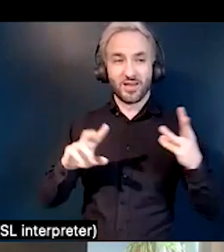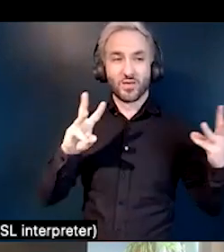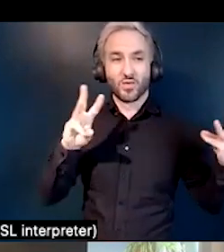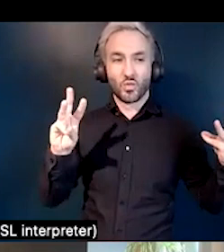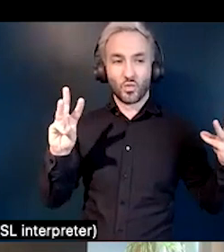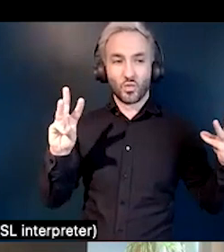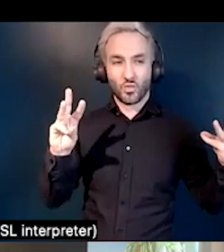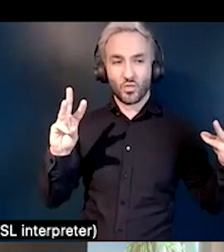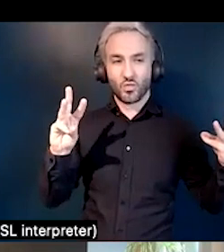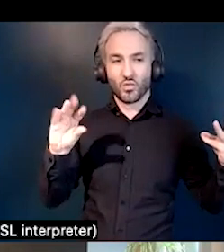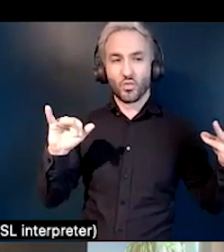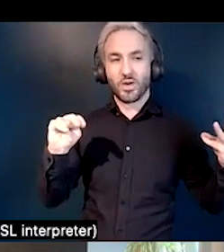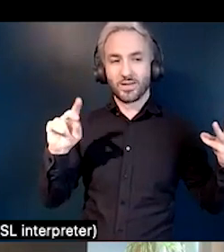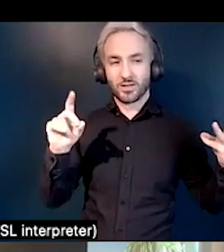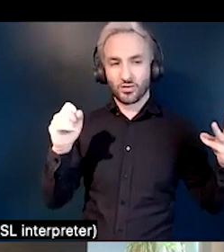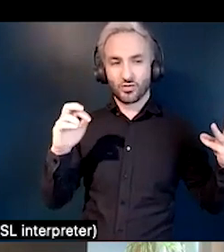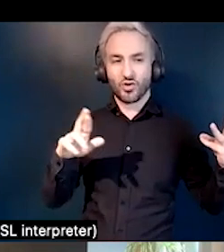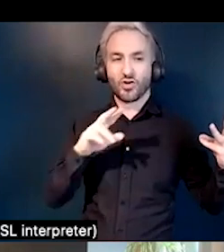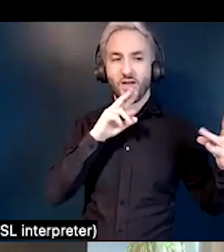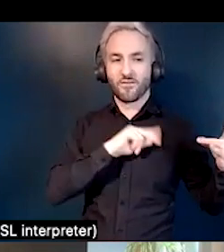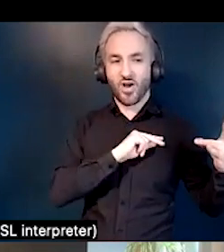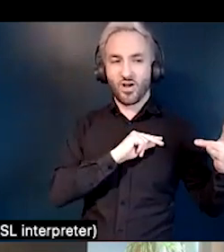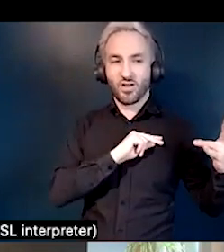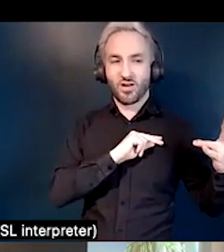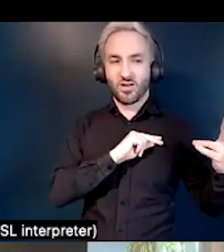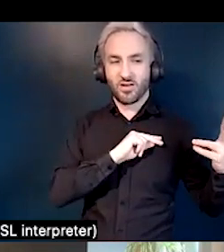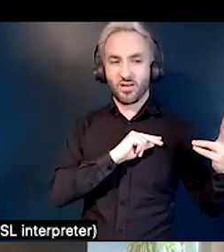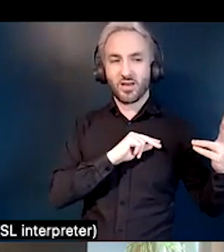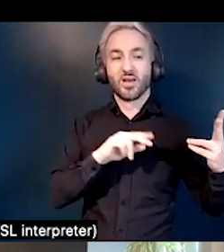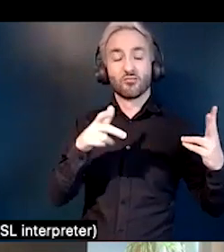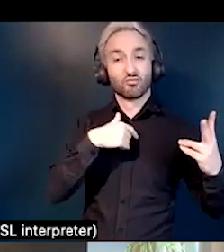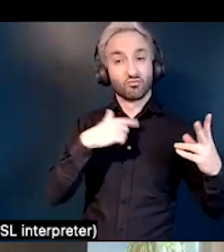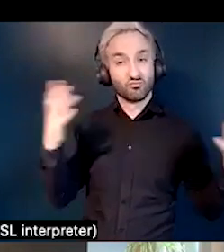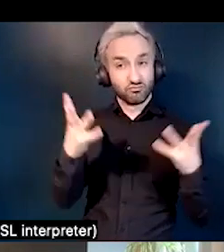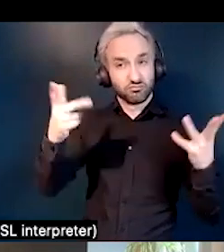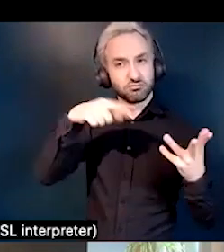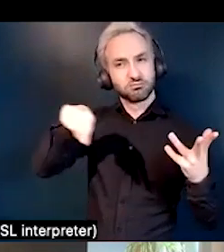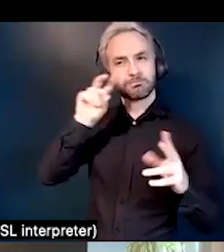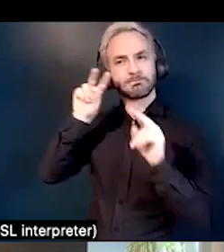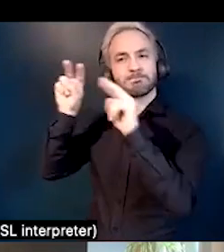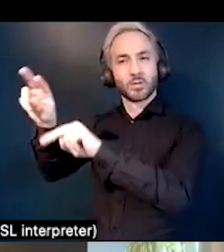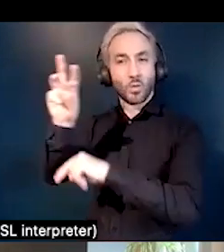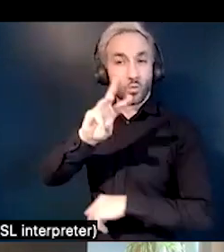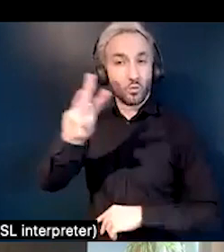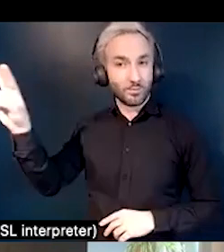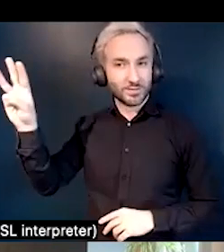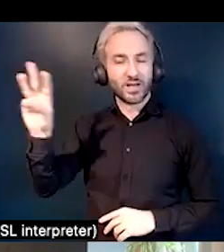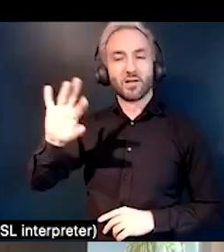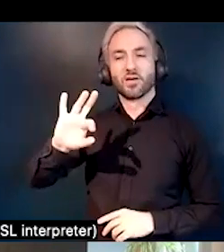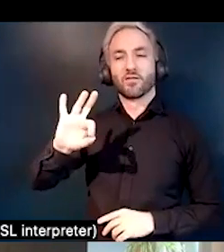the native-land.ca website to learn more about the peoples whose land you are joining from today.